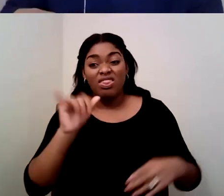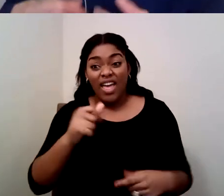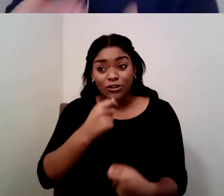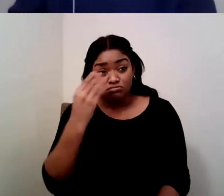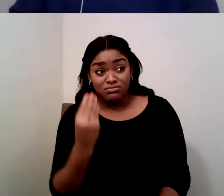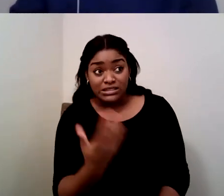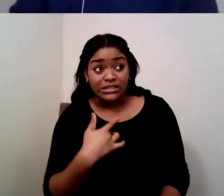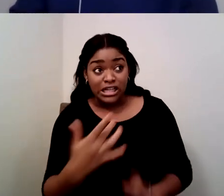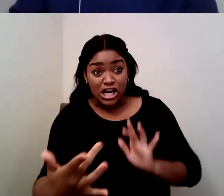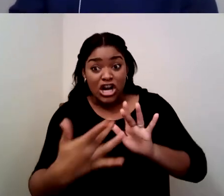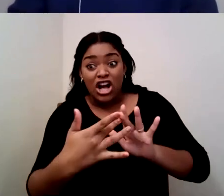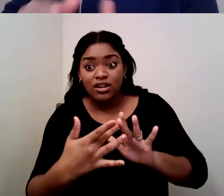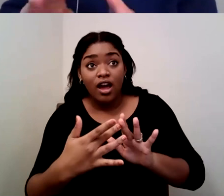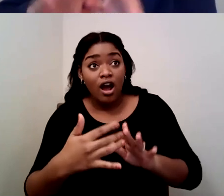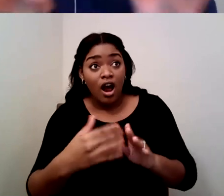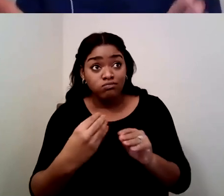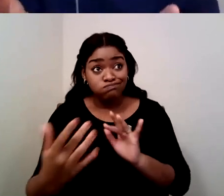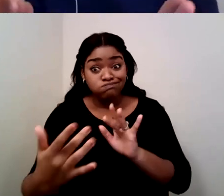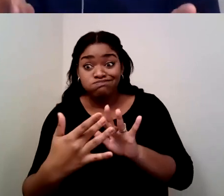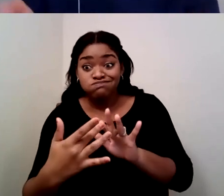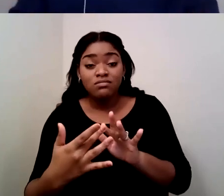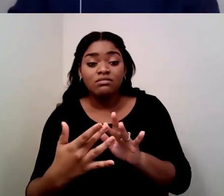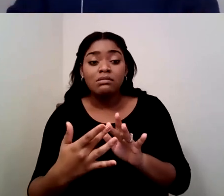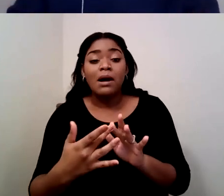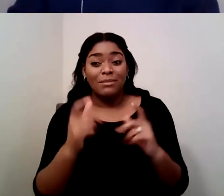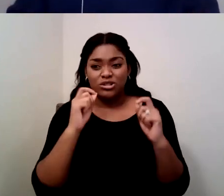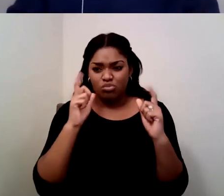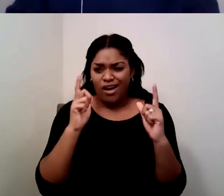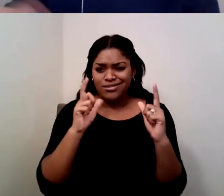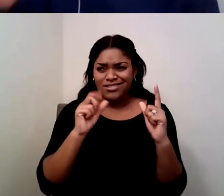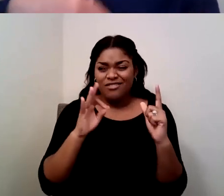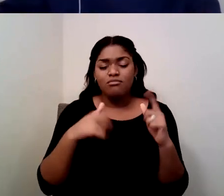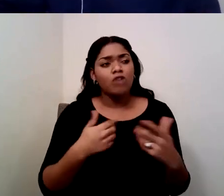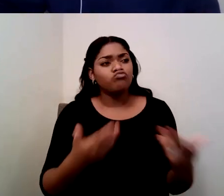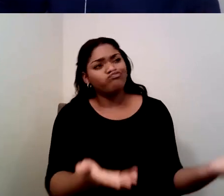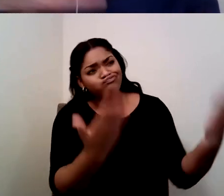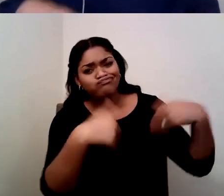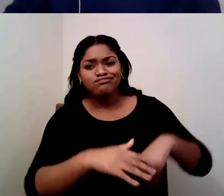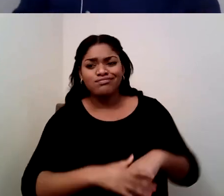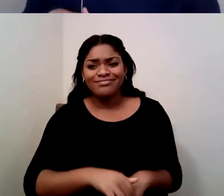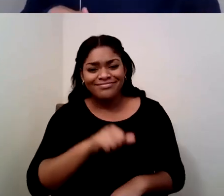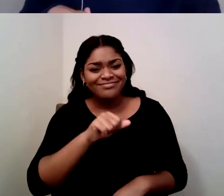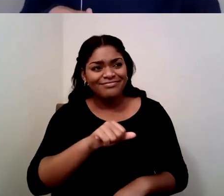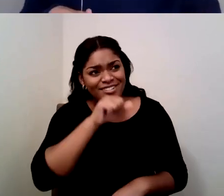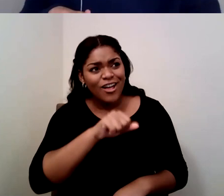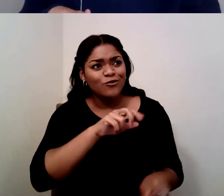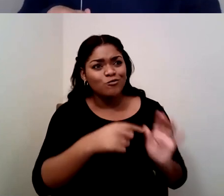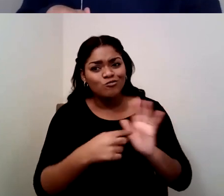and the initiative of that phone call, I would be so surprised if they did not say come on down, we would love to show you how we roast coffee.